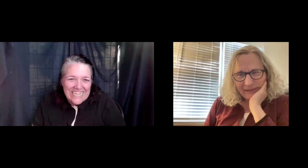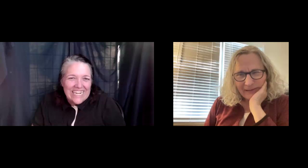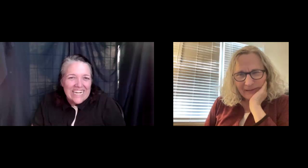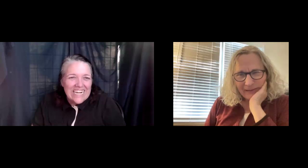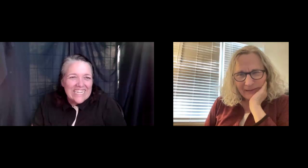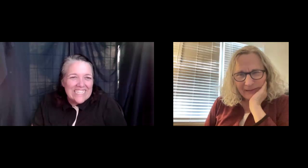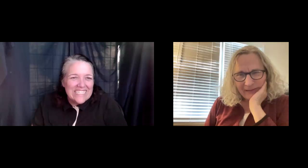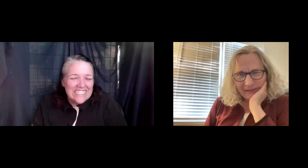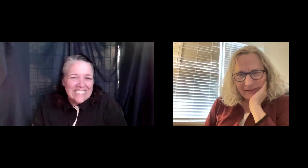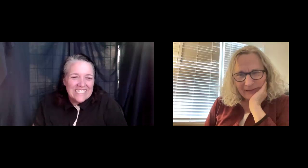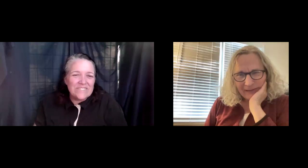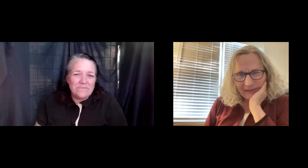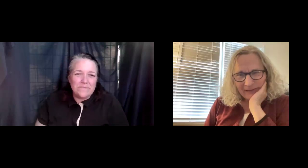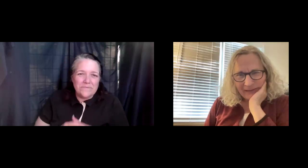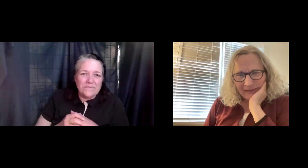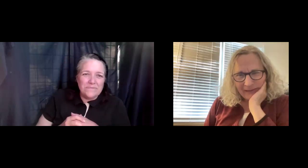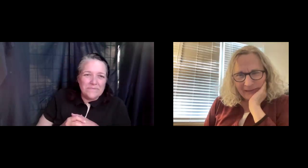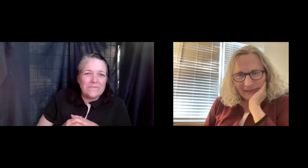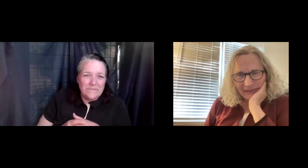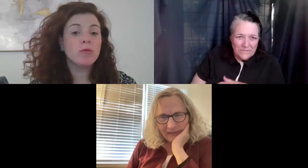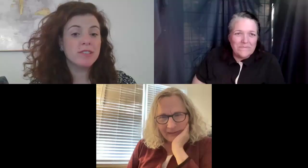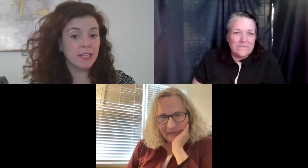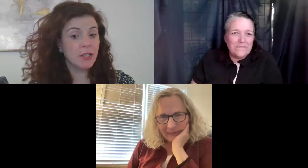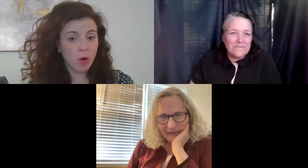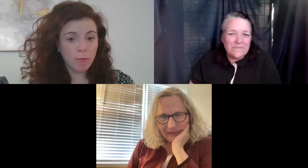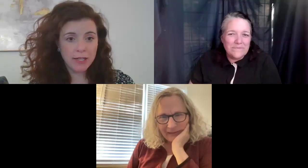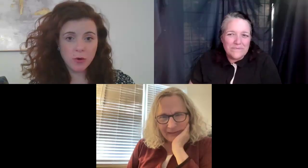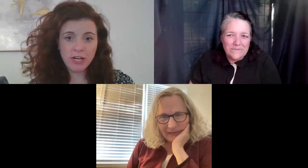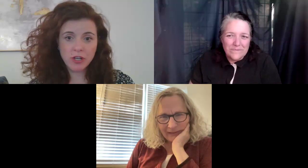Yeah, so I personally - we don't deal in whole body donation,